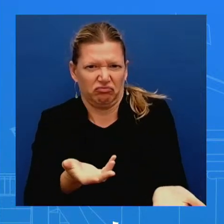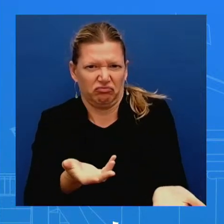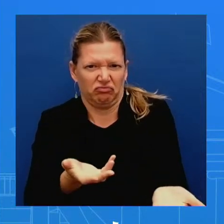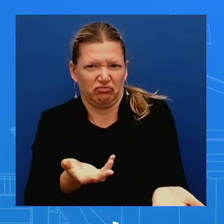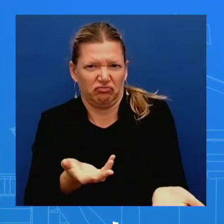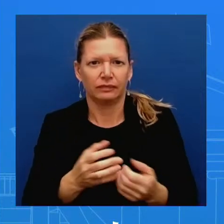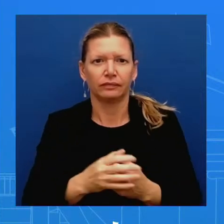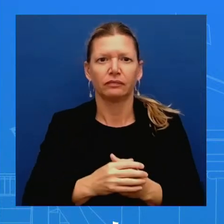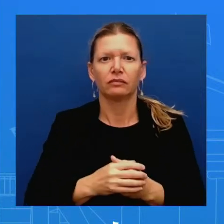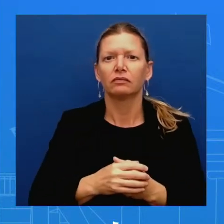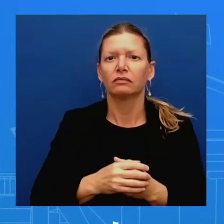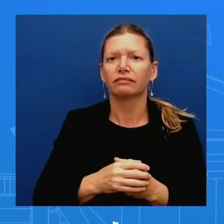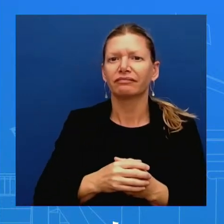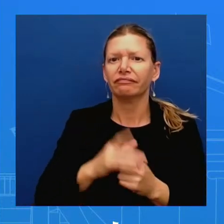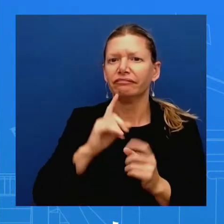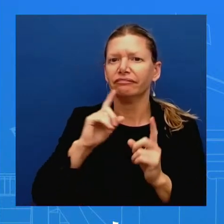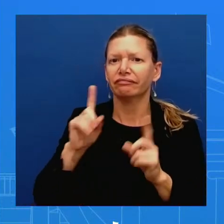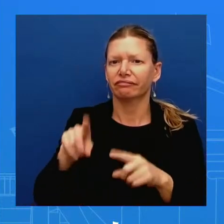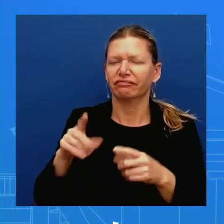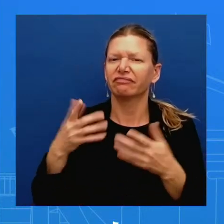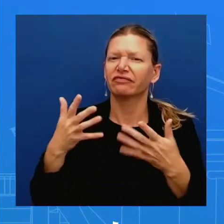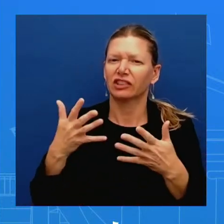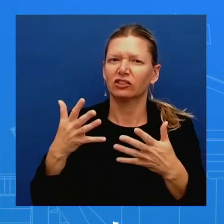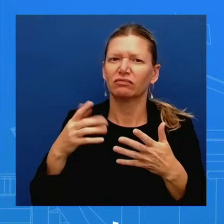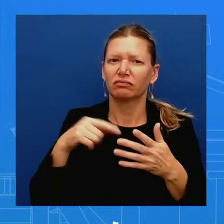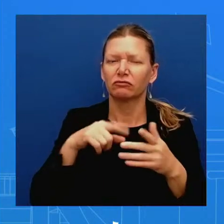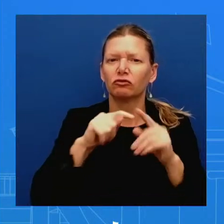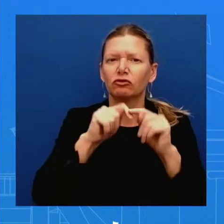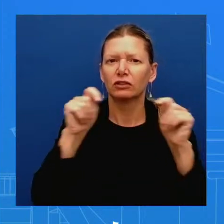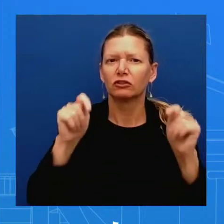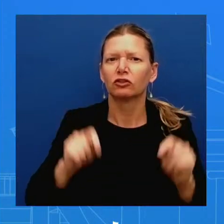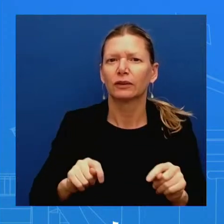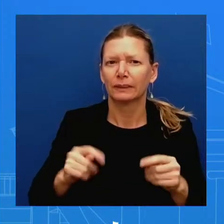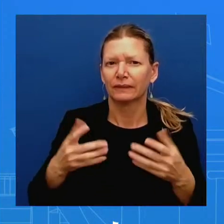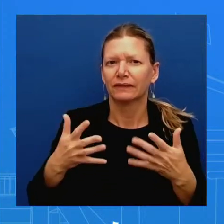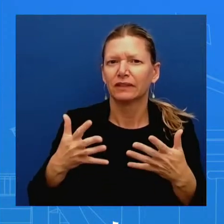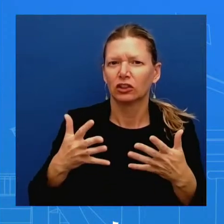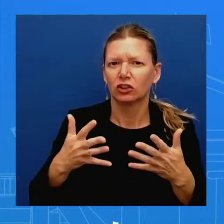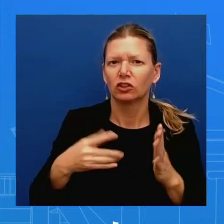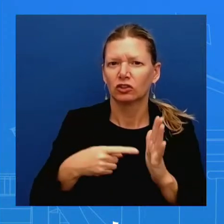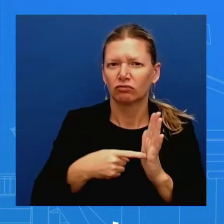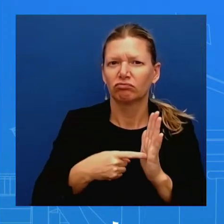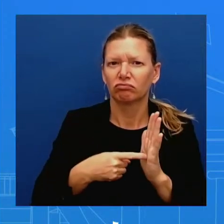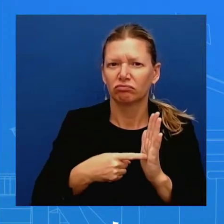is that the Attorney General made it clear that law enforcement files like these need to be protected.